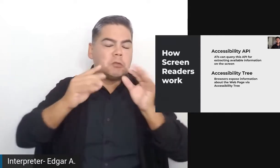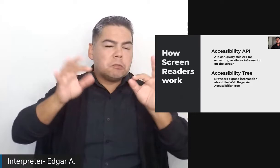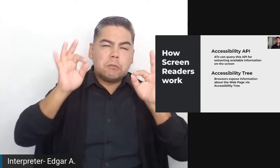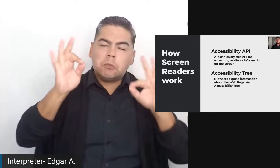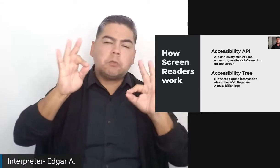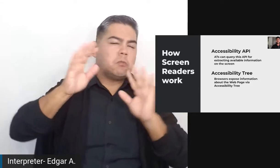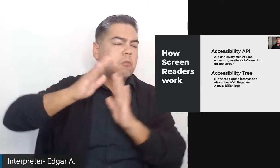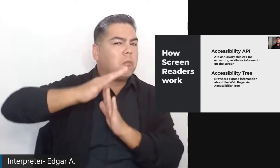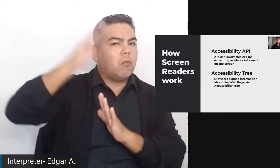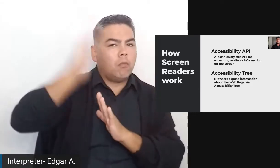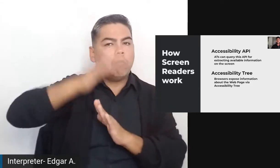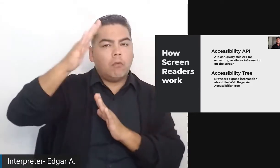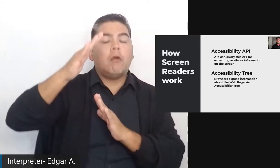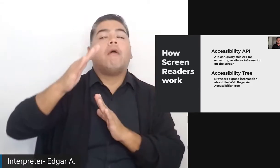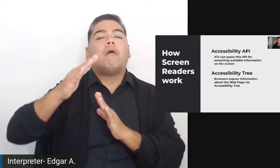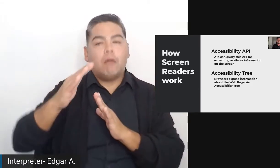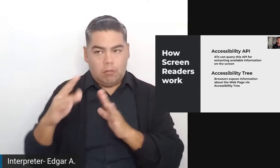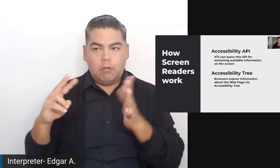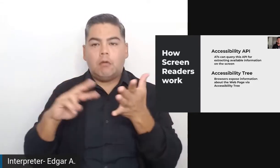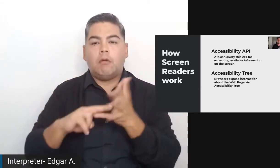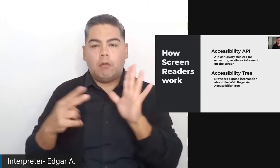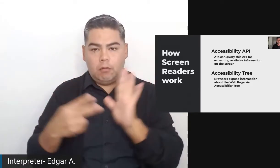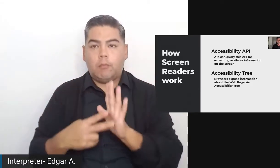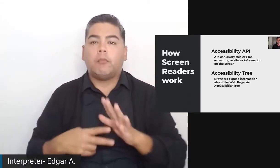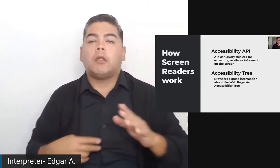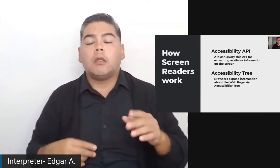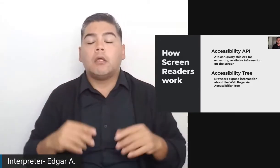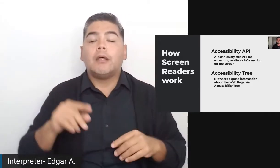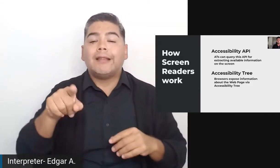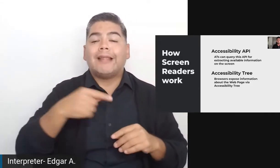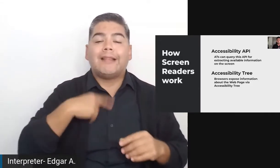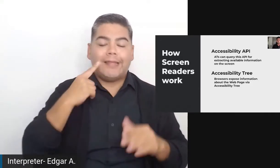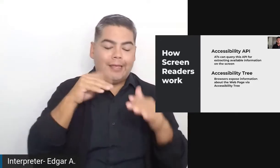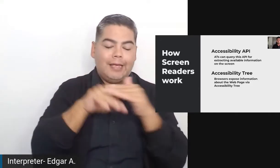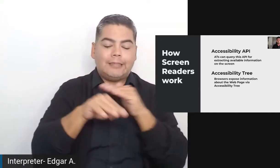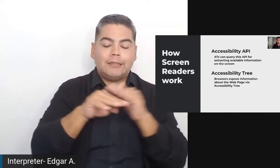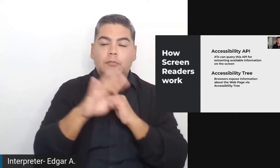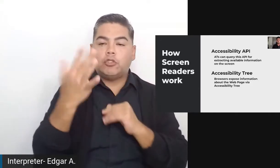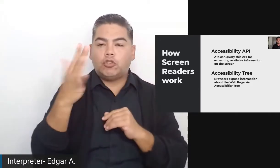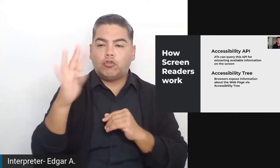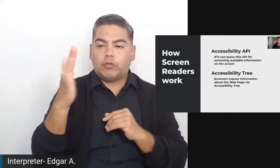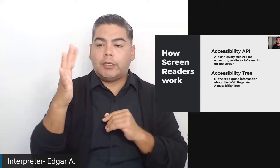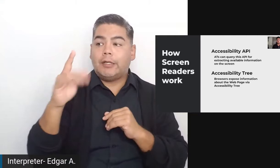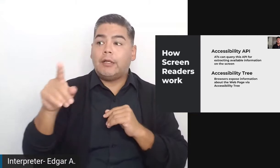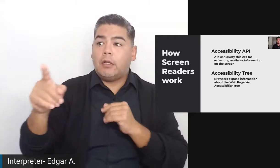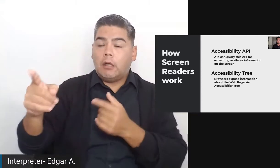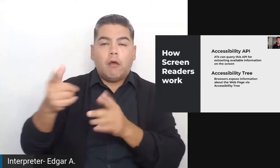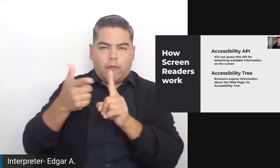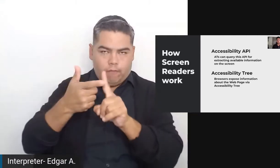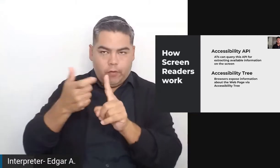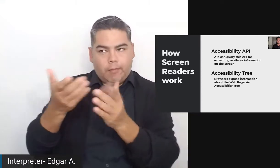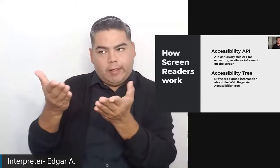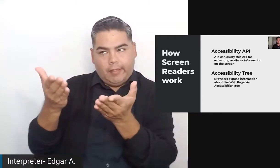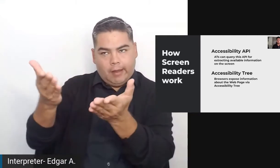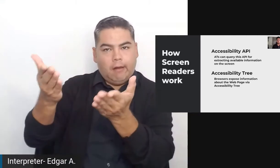then you want to make sure that the Accessibility Tree that your page generates, is optimal and has useful